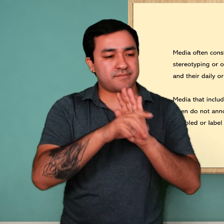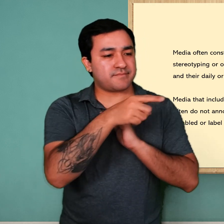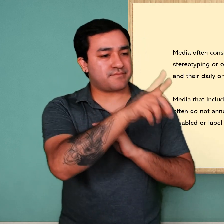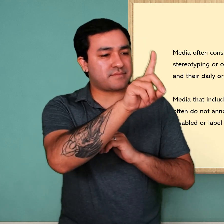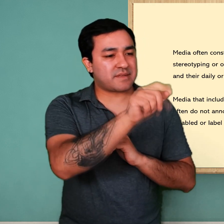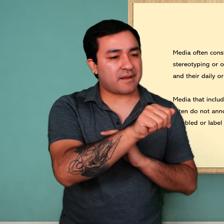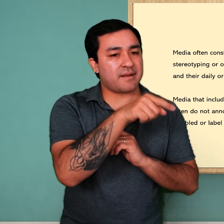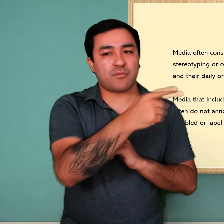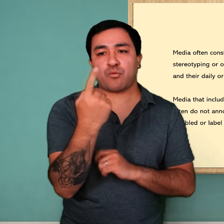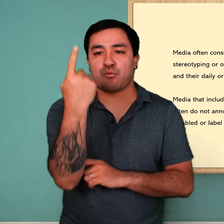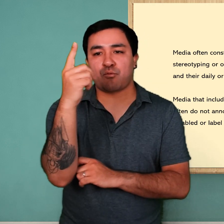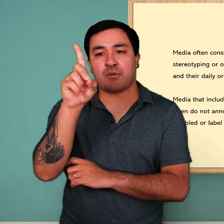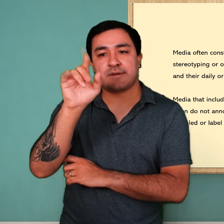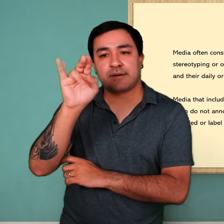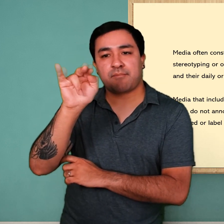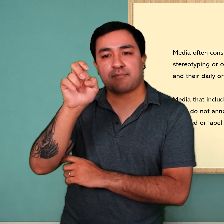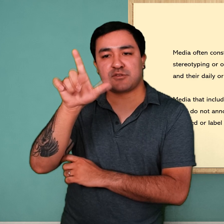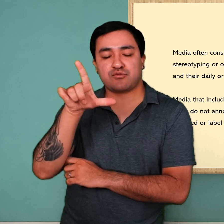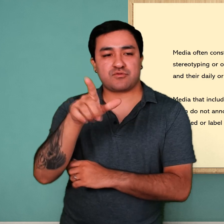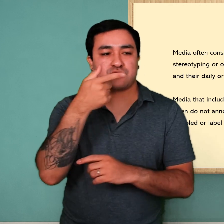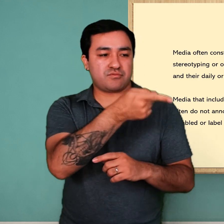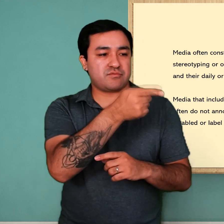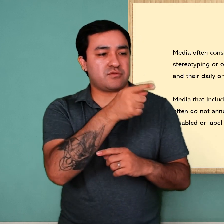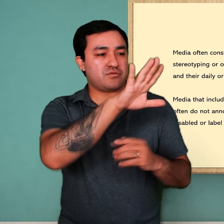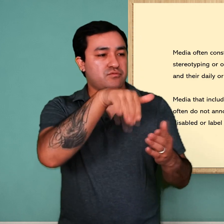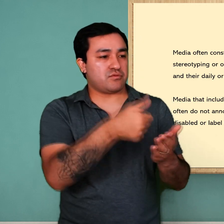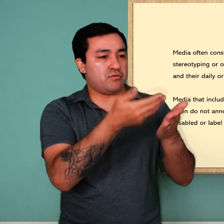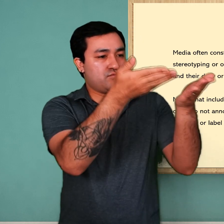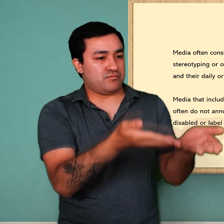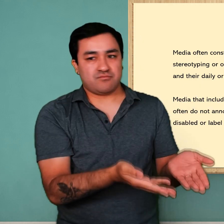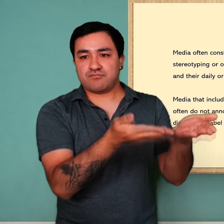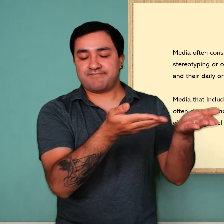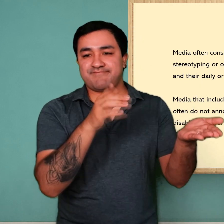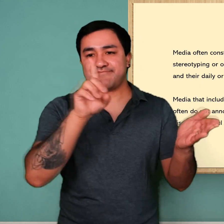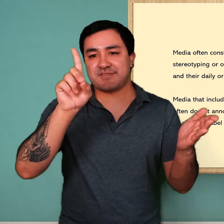is often portrayed as one-dimensional, their only character trait being their disability.